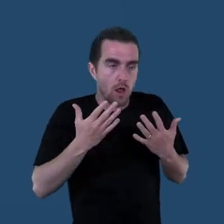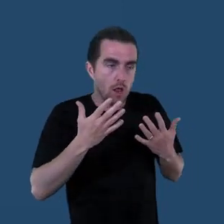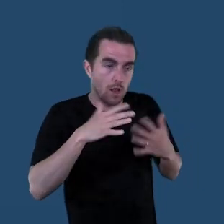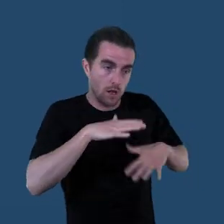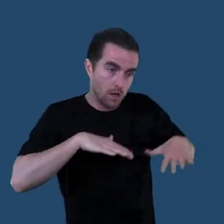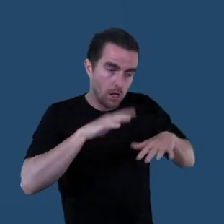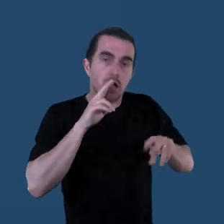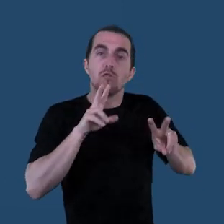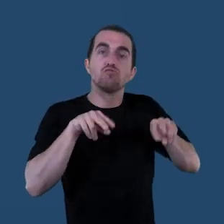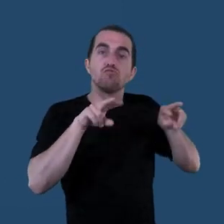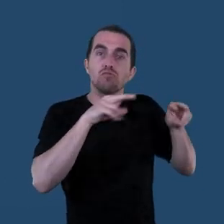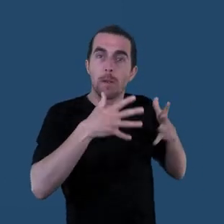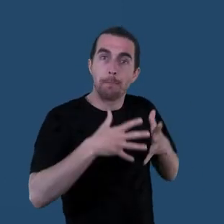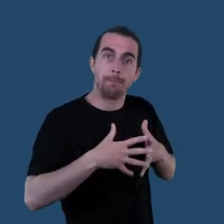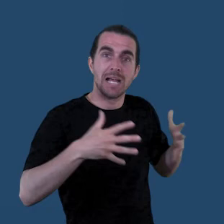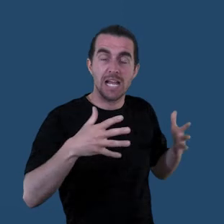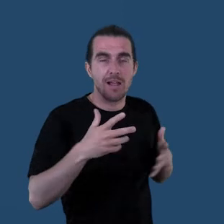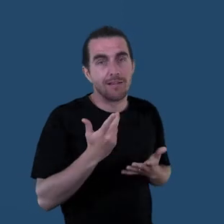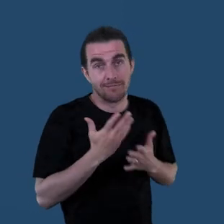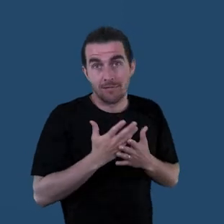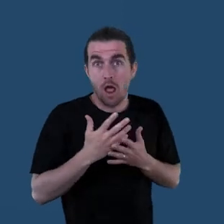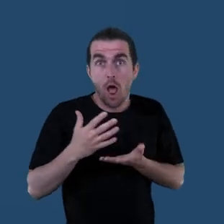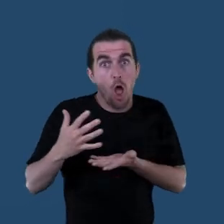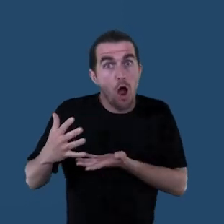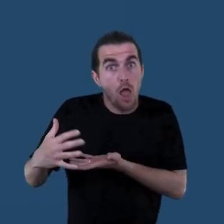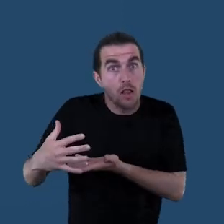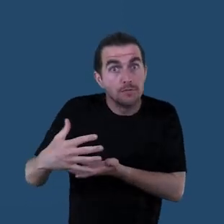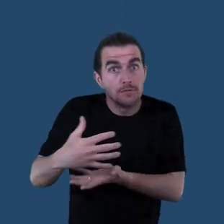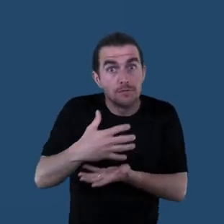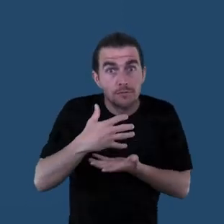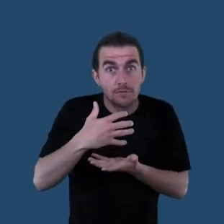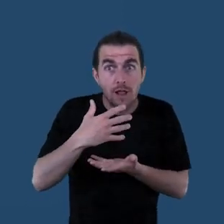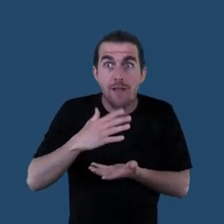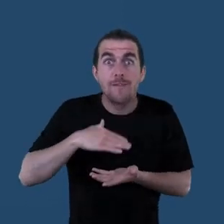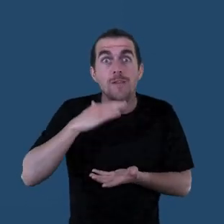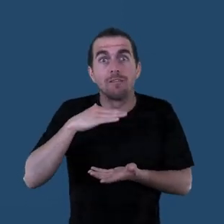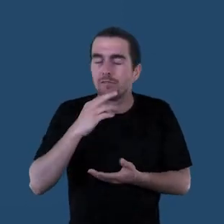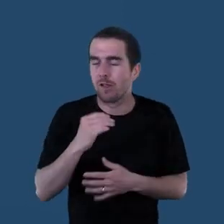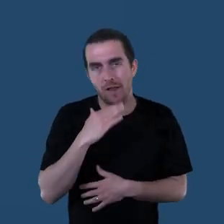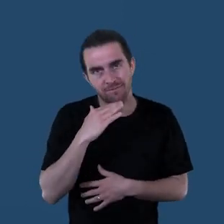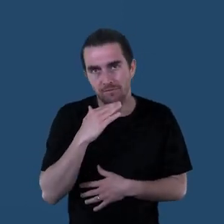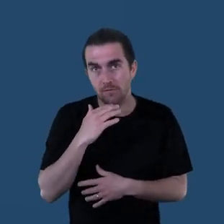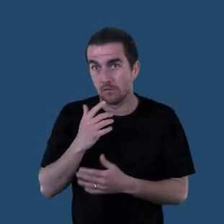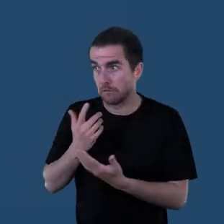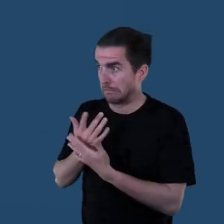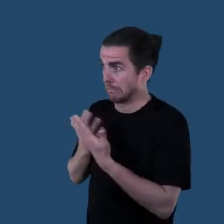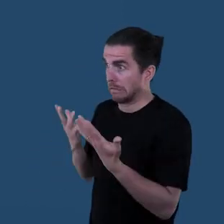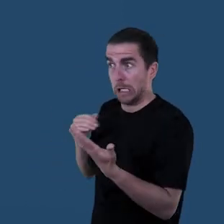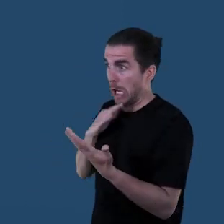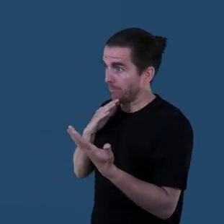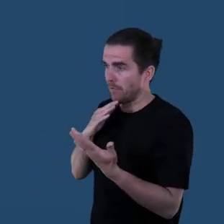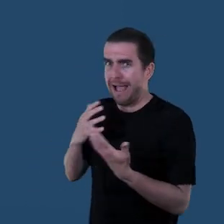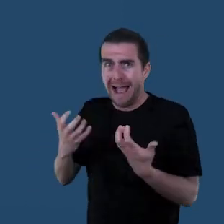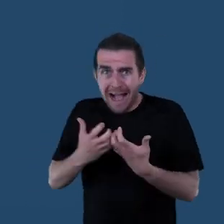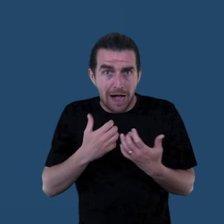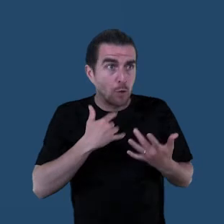for the public to come. So, never enough space for the collections to be stored, let alone displayed. No, yeah, I can imagine